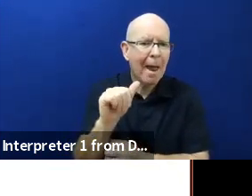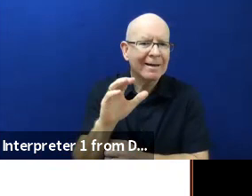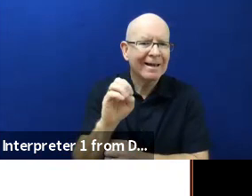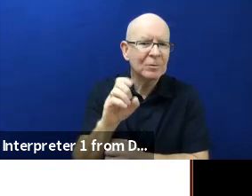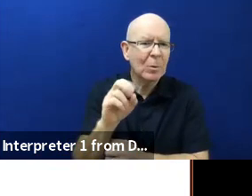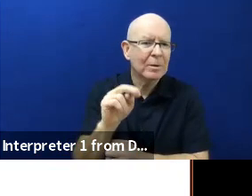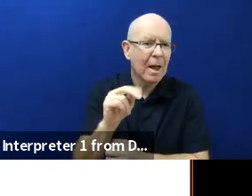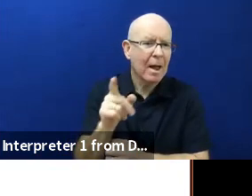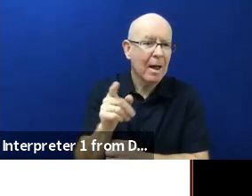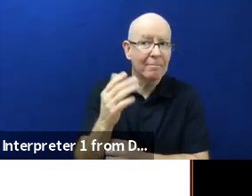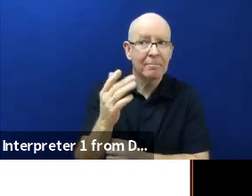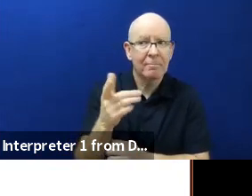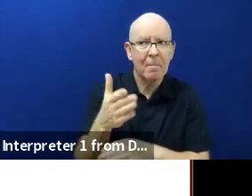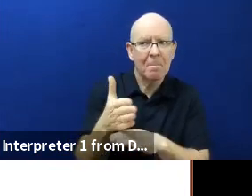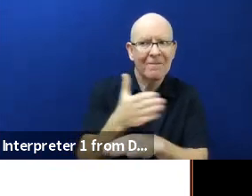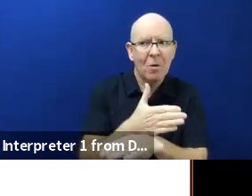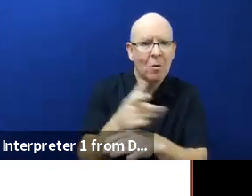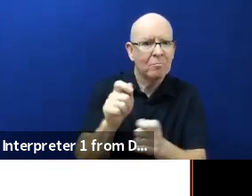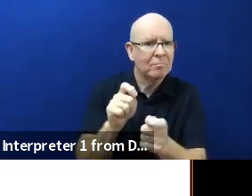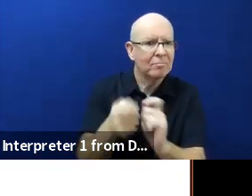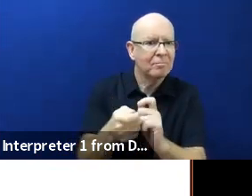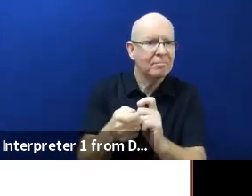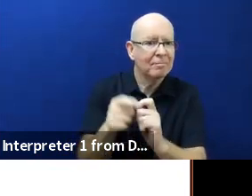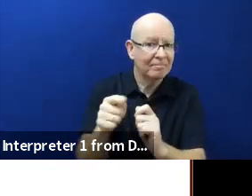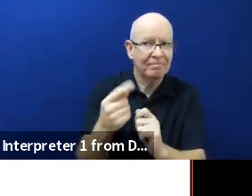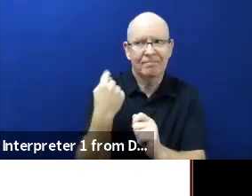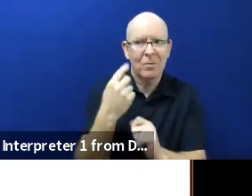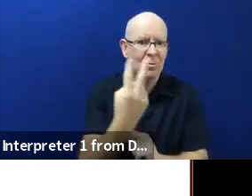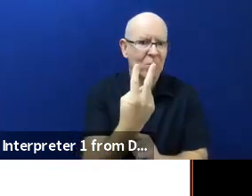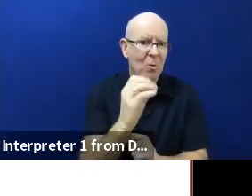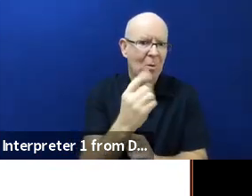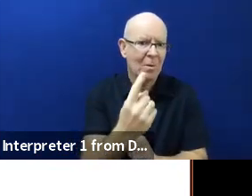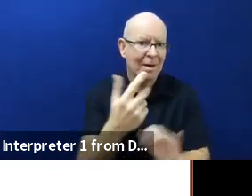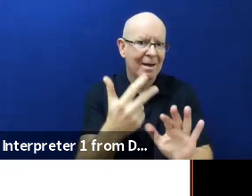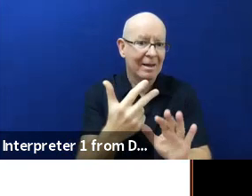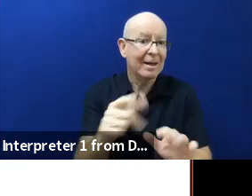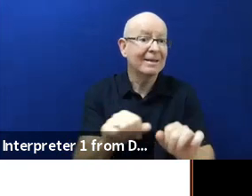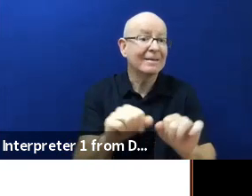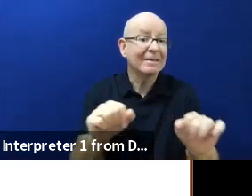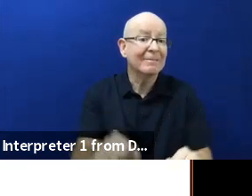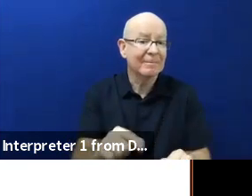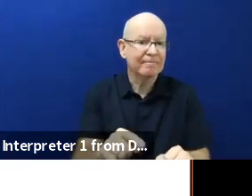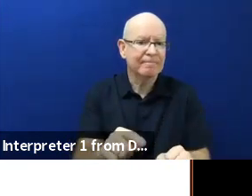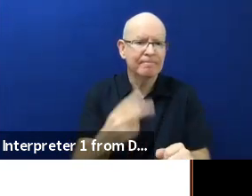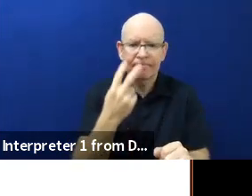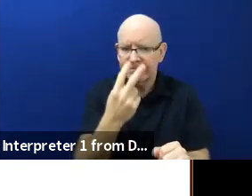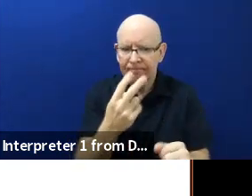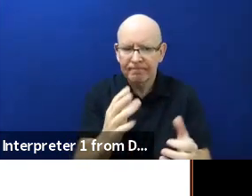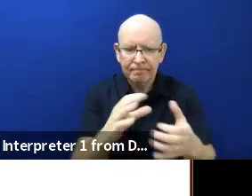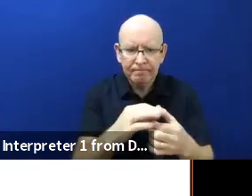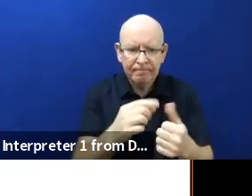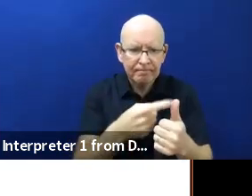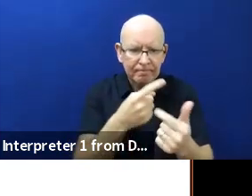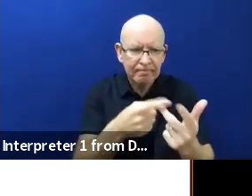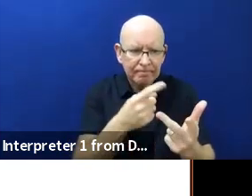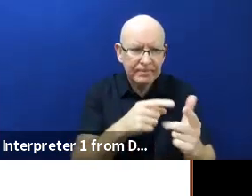severe types of disabilities were provided to all person with disability with such an assessment.